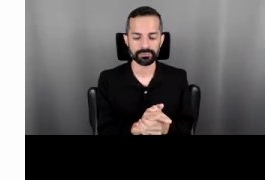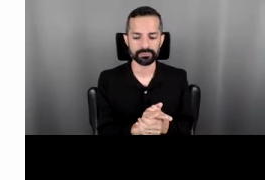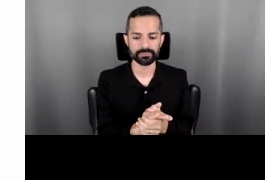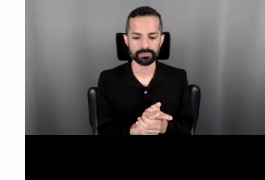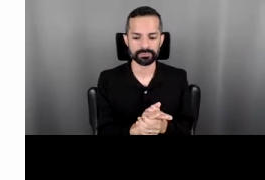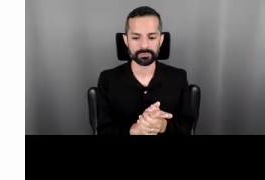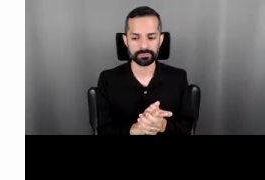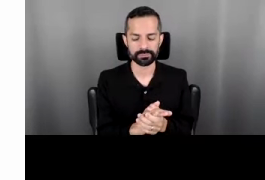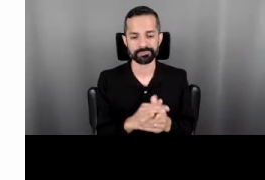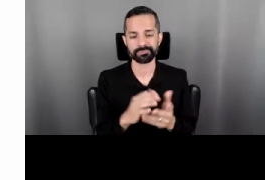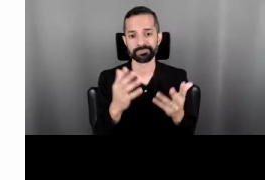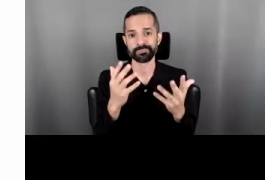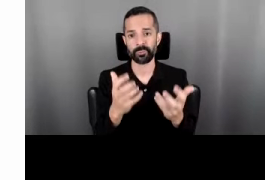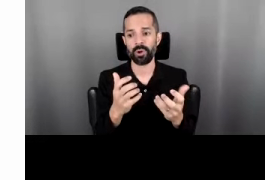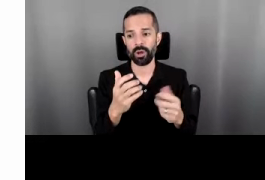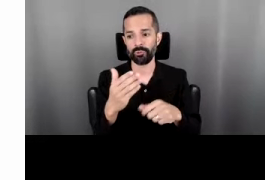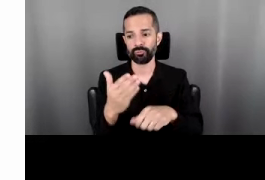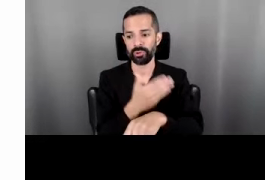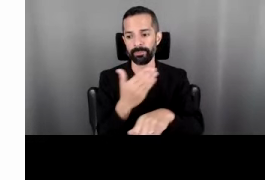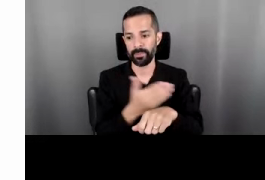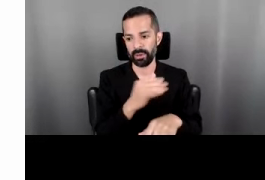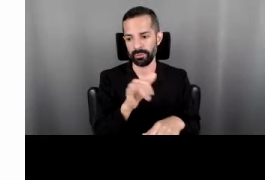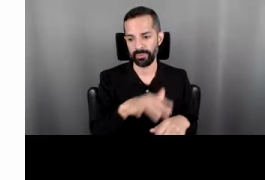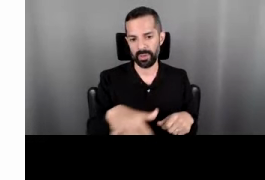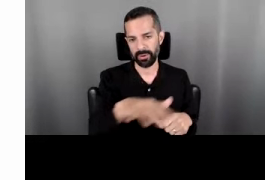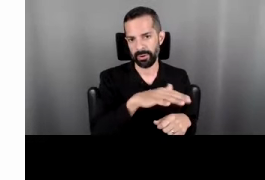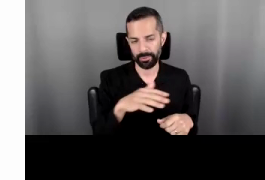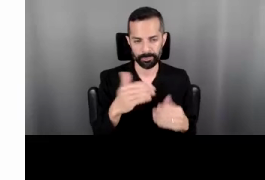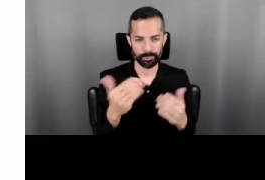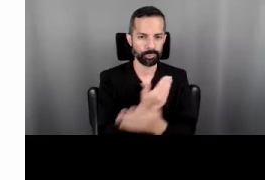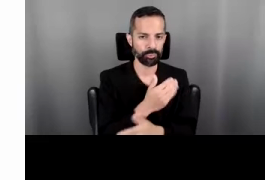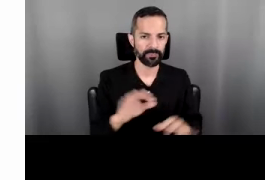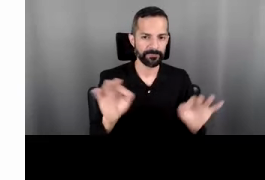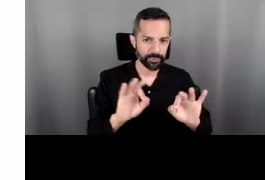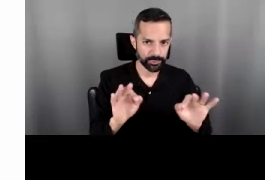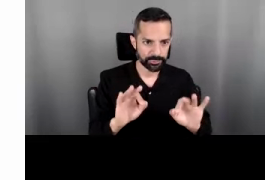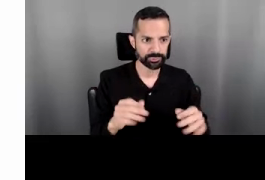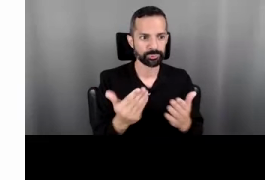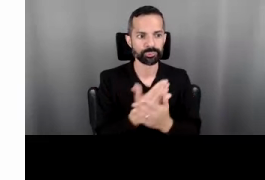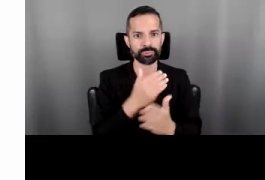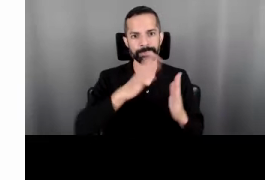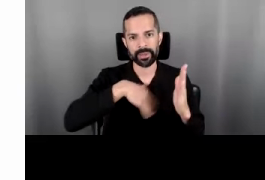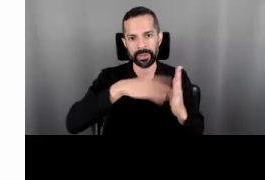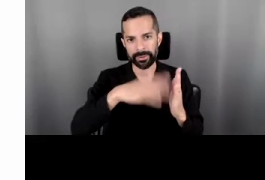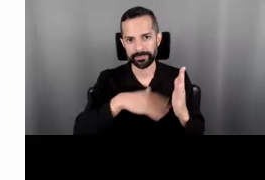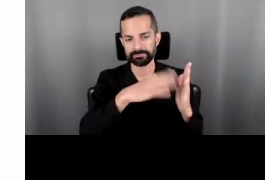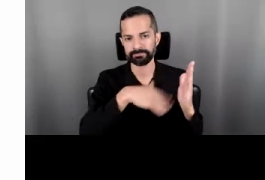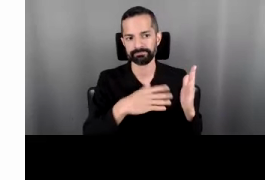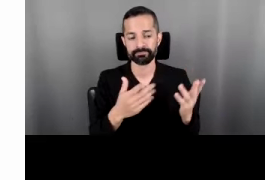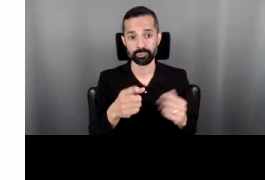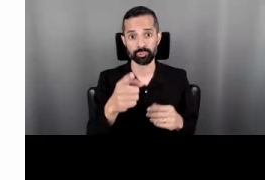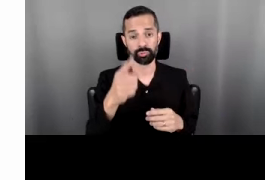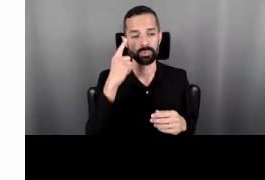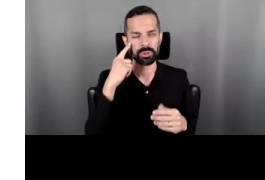remodel an area with some furniture, some paint, and you think it'll cost $50,000.